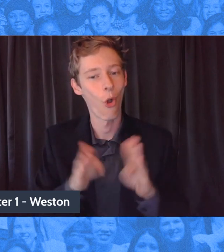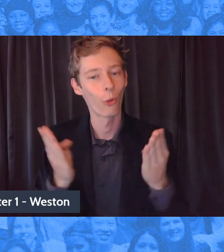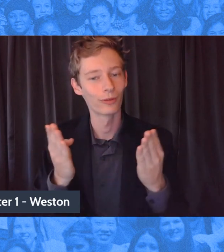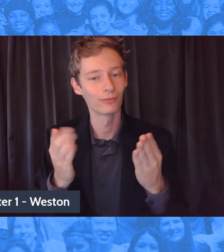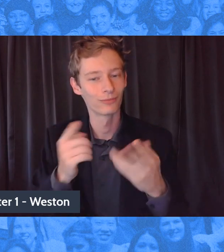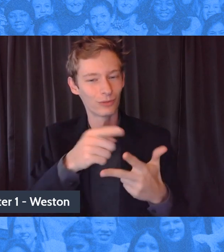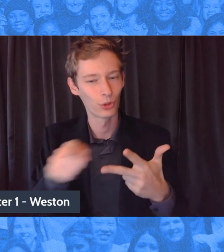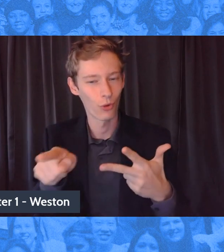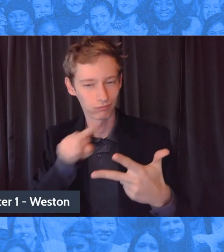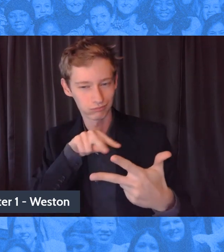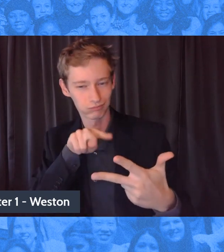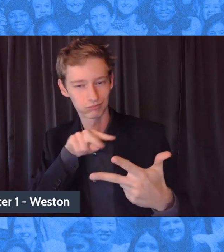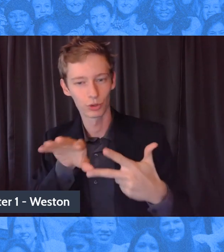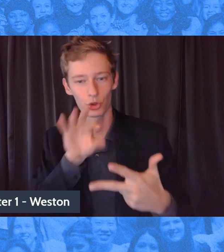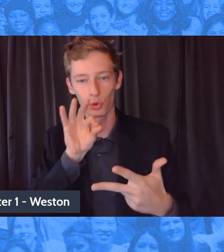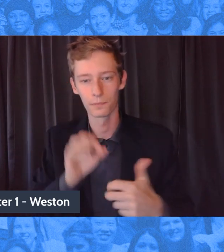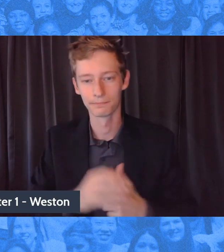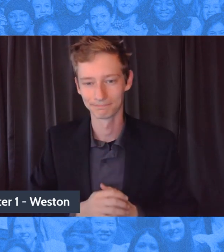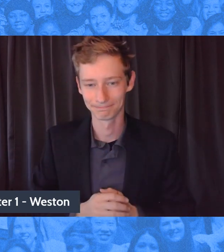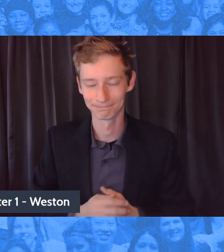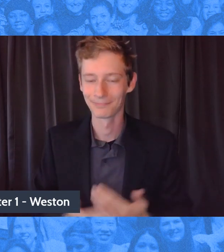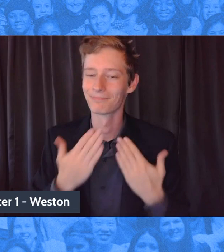We appreciate your time and have a good evening.